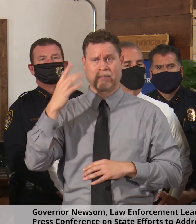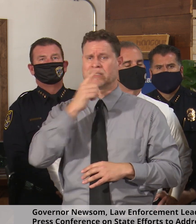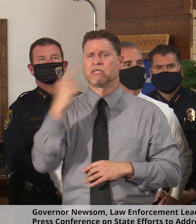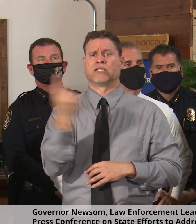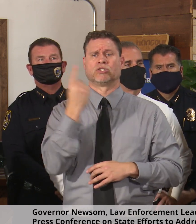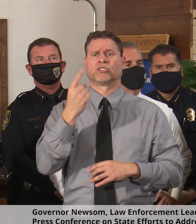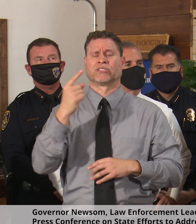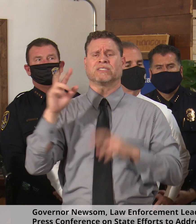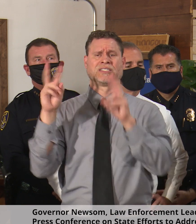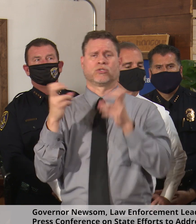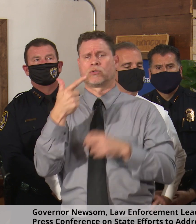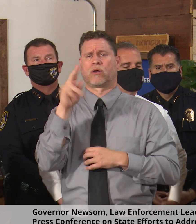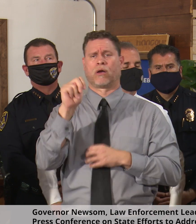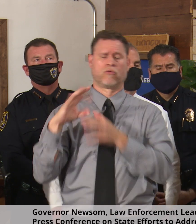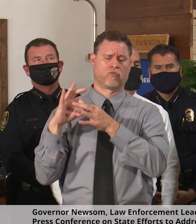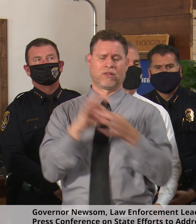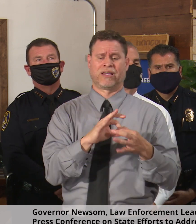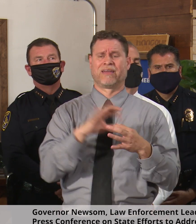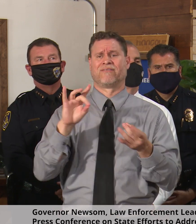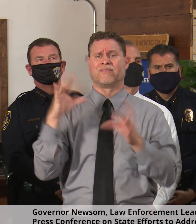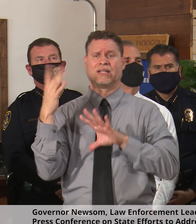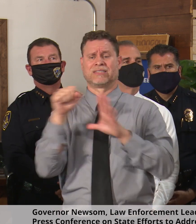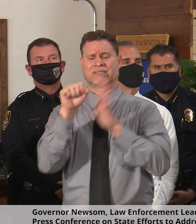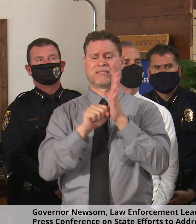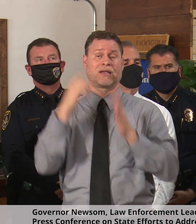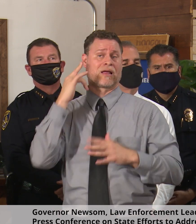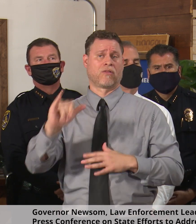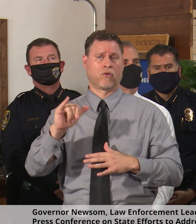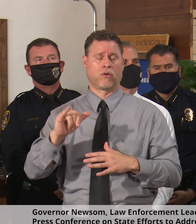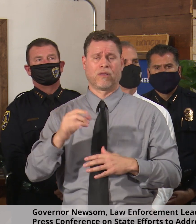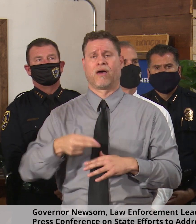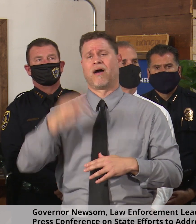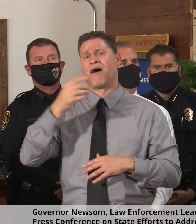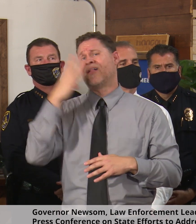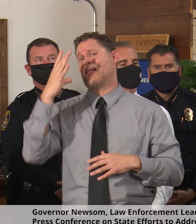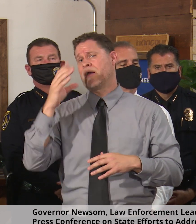the issue of gun related violence in the state of California but also to highlight the issues that